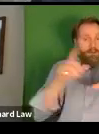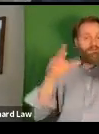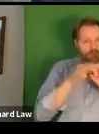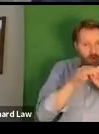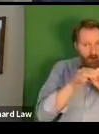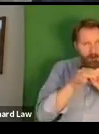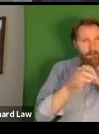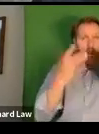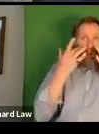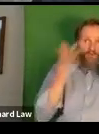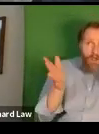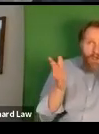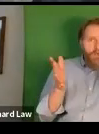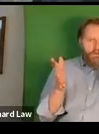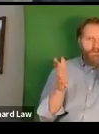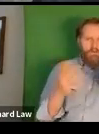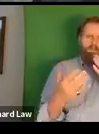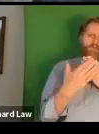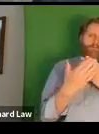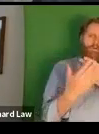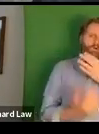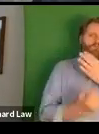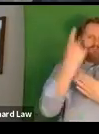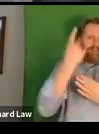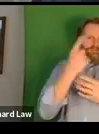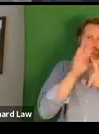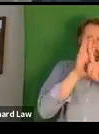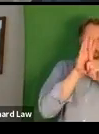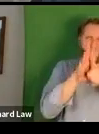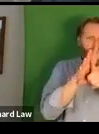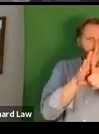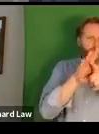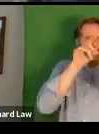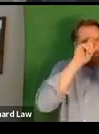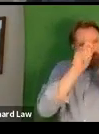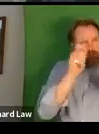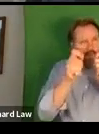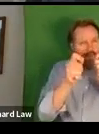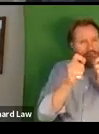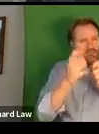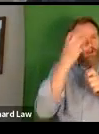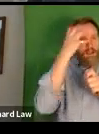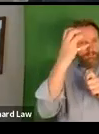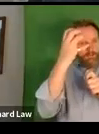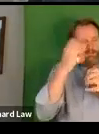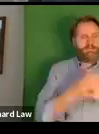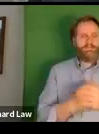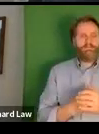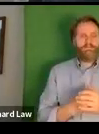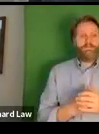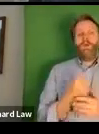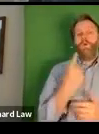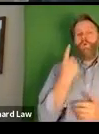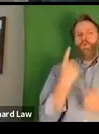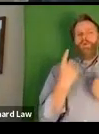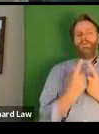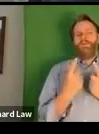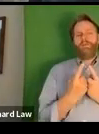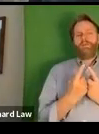the more chance we've got of forcing them to change their mind and think about this as a last point just think about what members are doing in the Passport